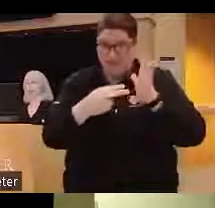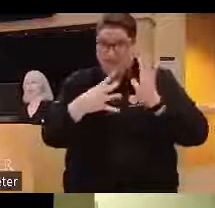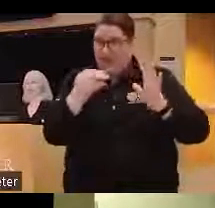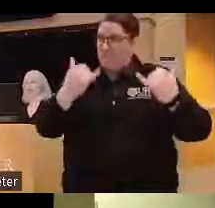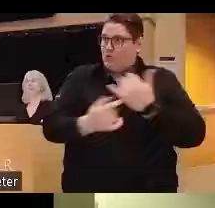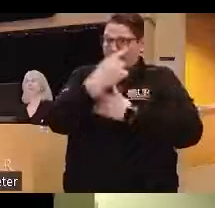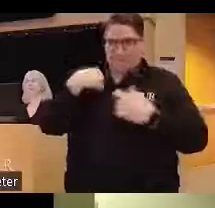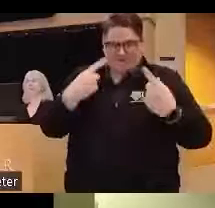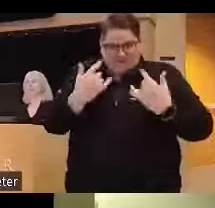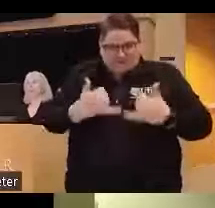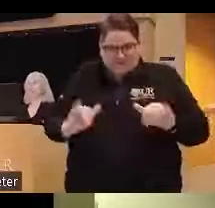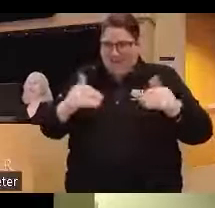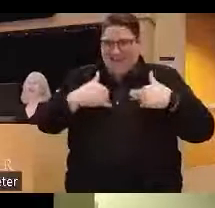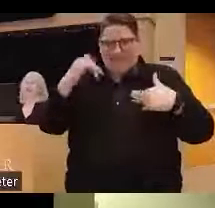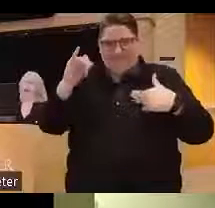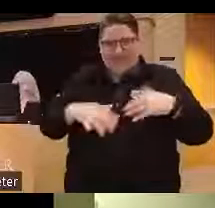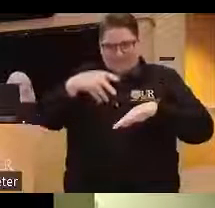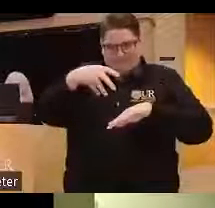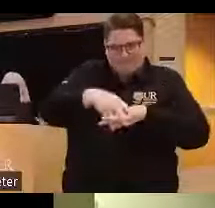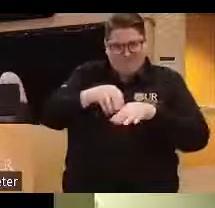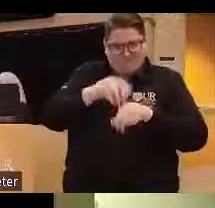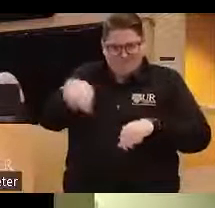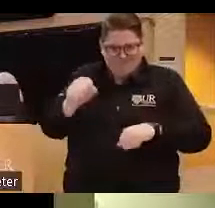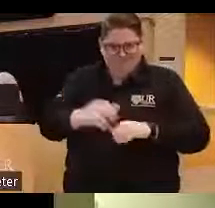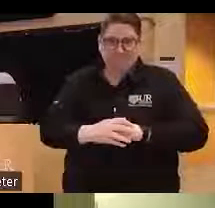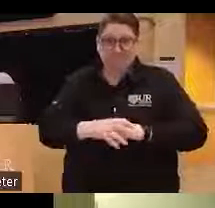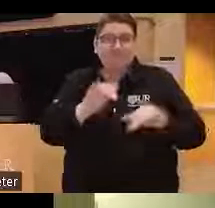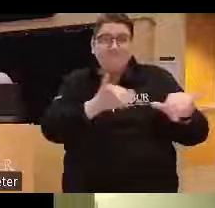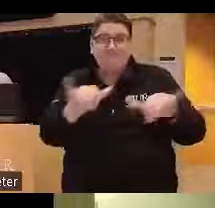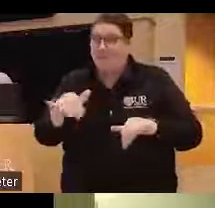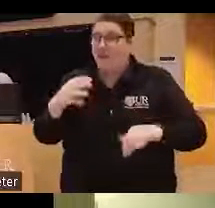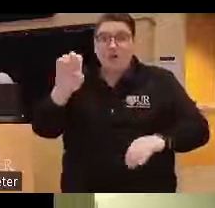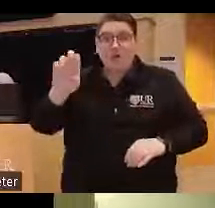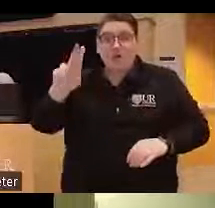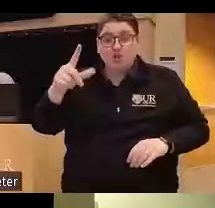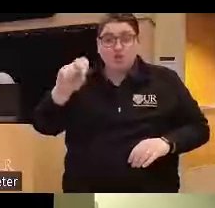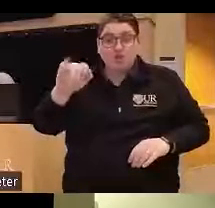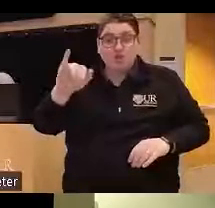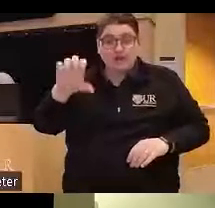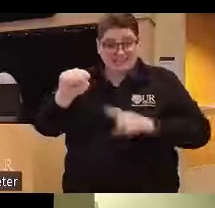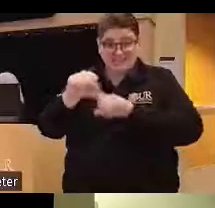also this idea of eugenics you hear Eugenics you think of Nazis Eugenics was American it was an